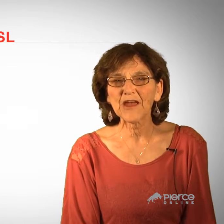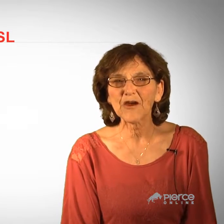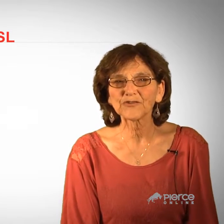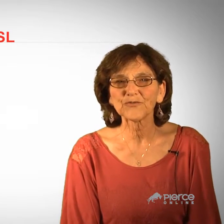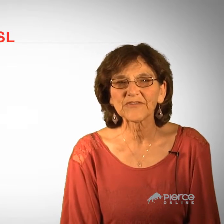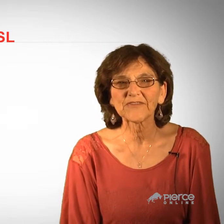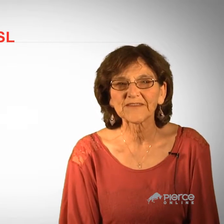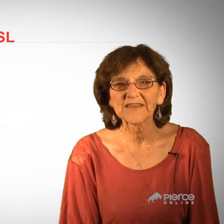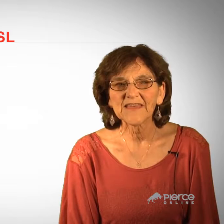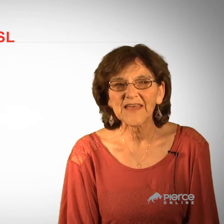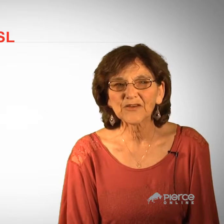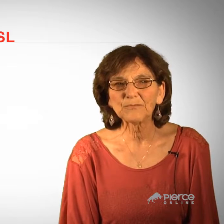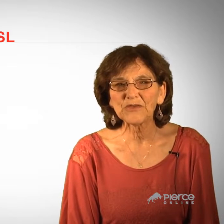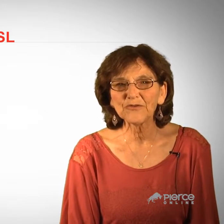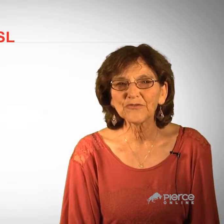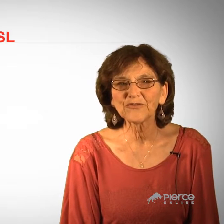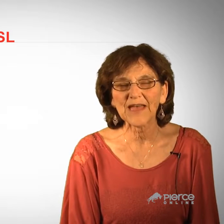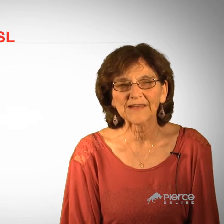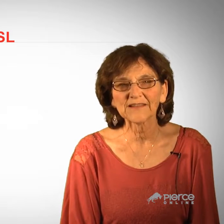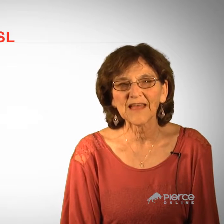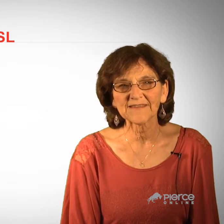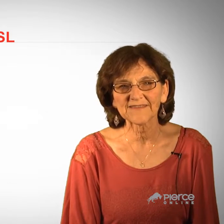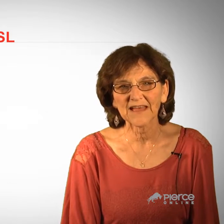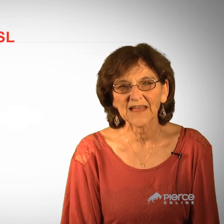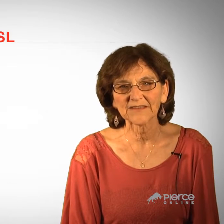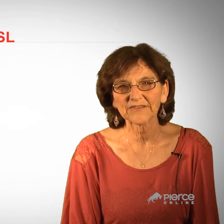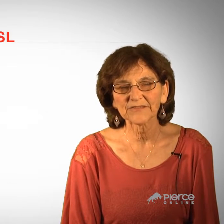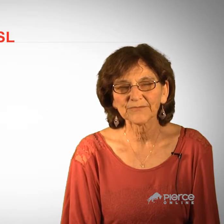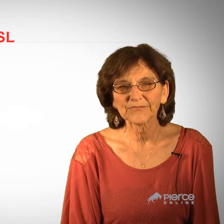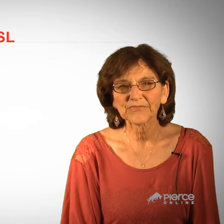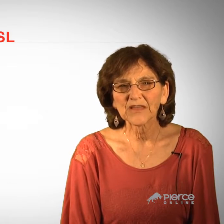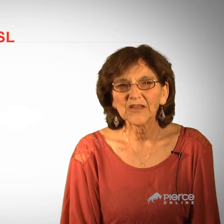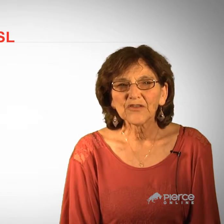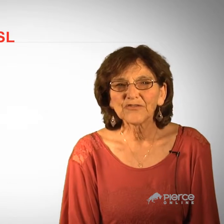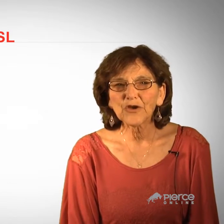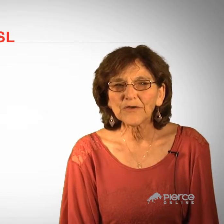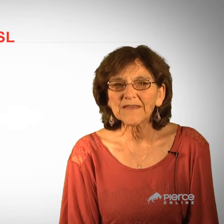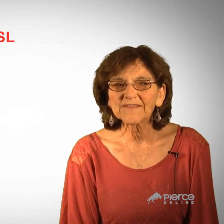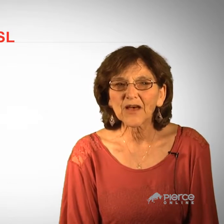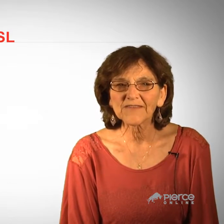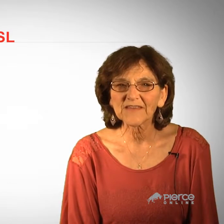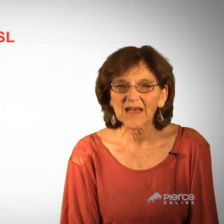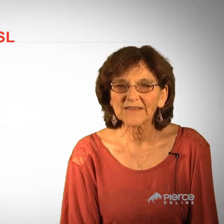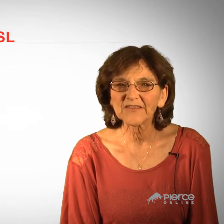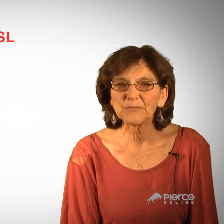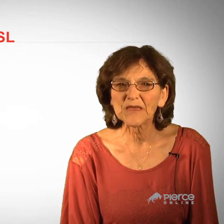characteristics that could be used to analyze signs. Stokoe saw signs of being